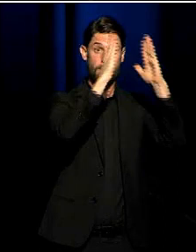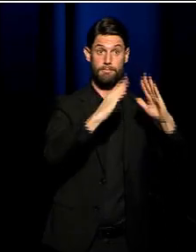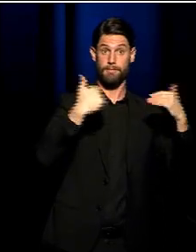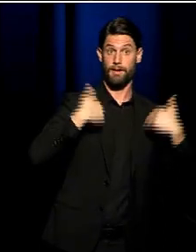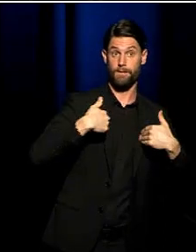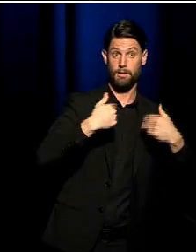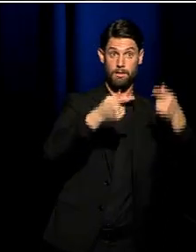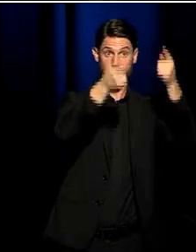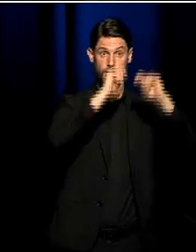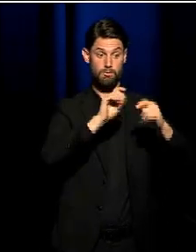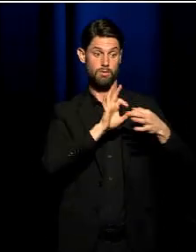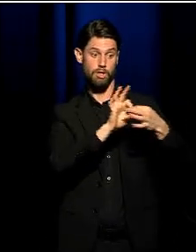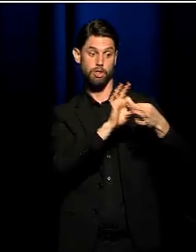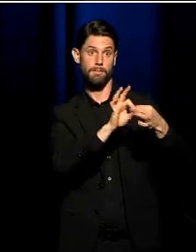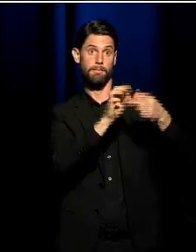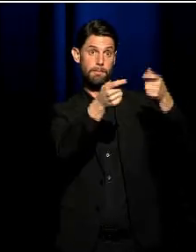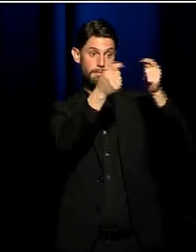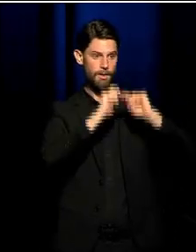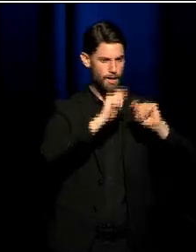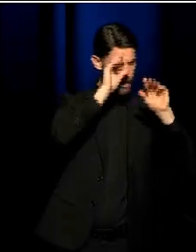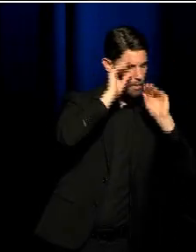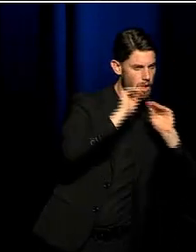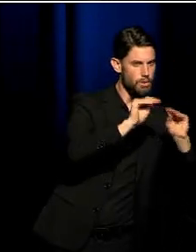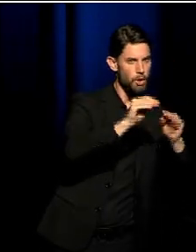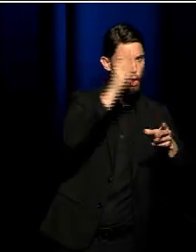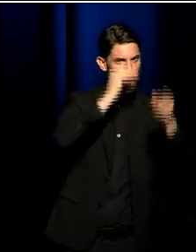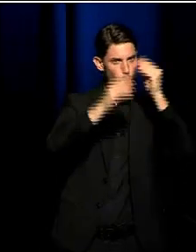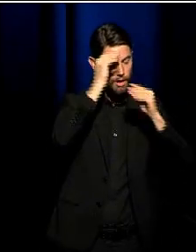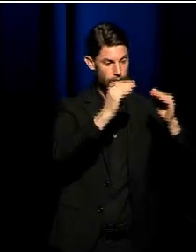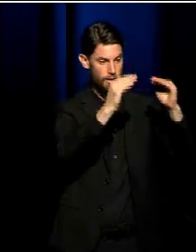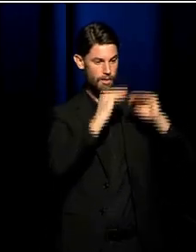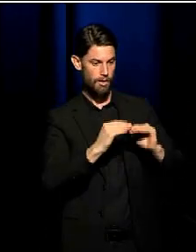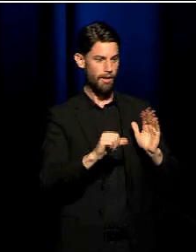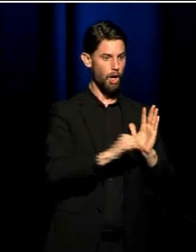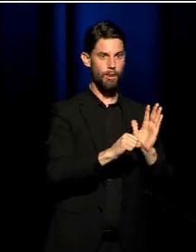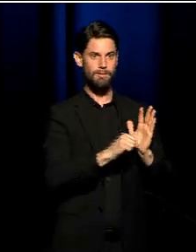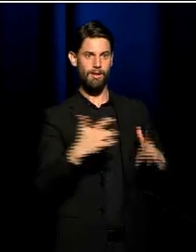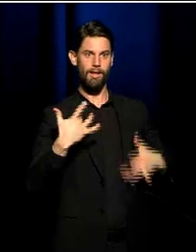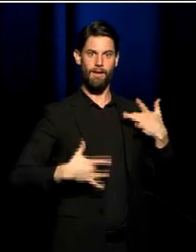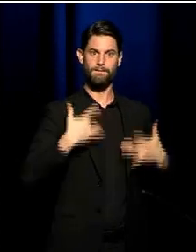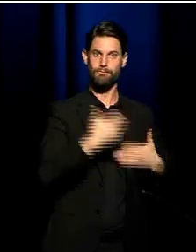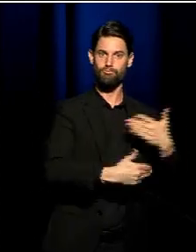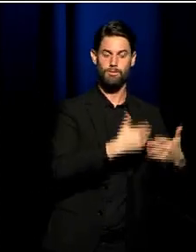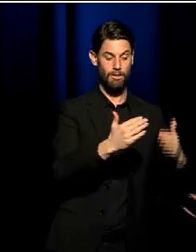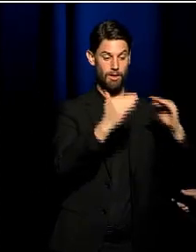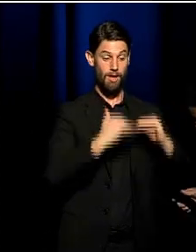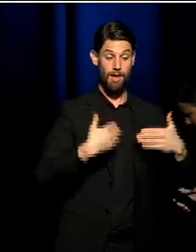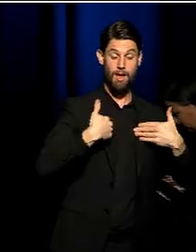relationships education and learning economic participation health justice